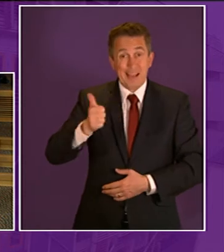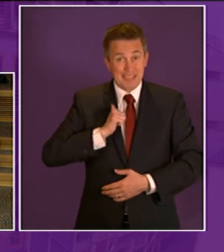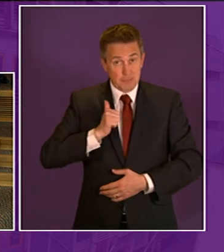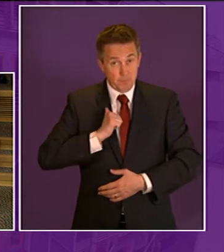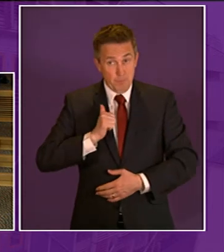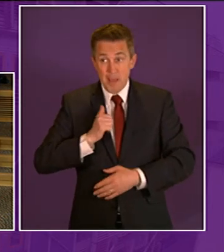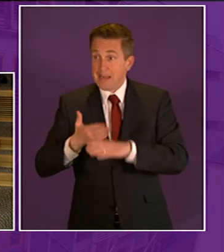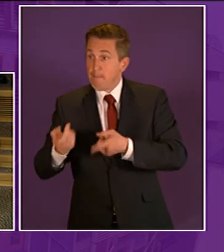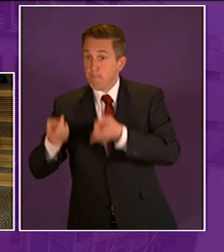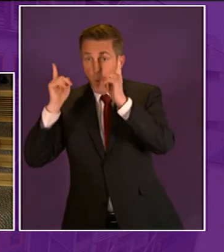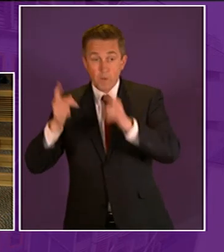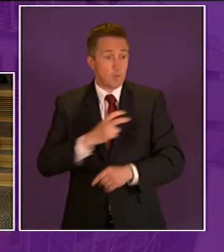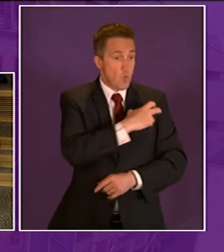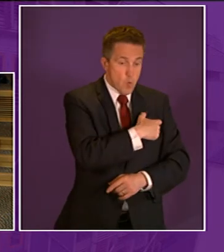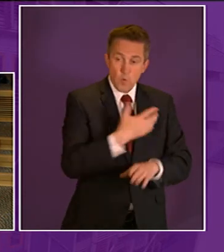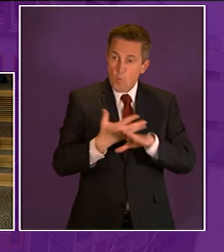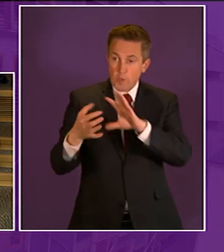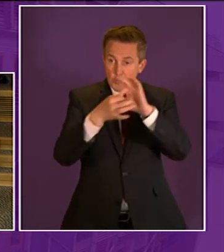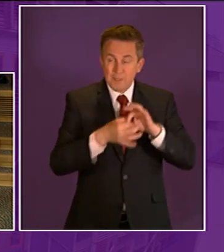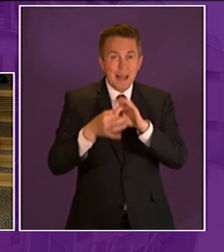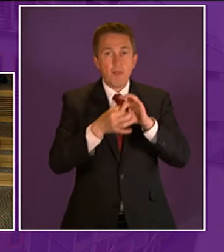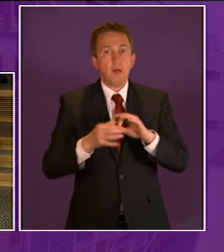that employers would act collectively to deliver national bargaining.